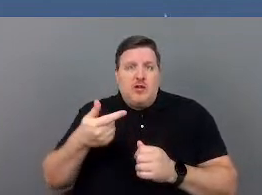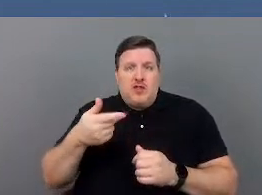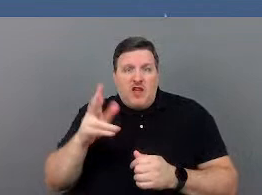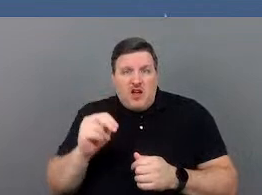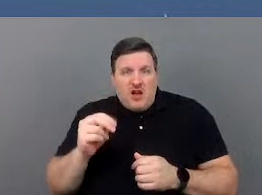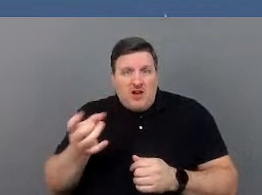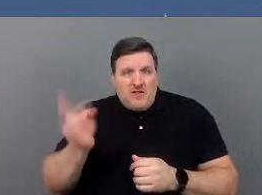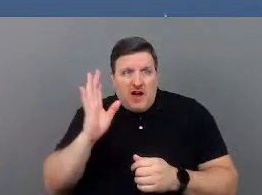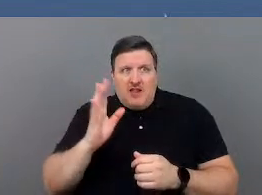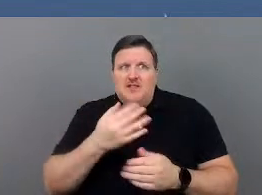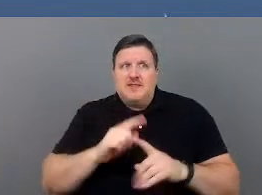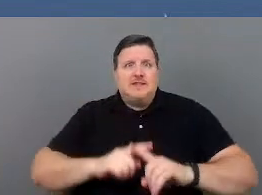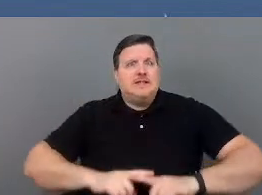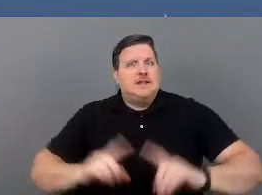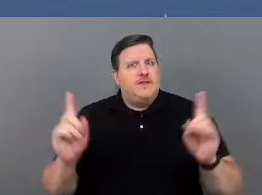SO I DEFINITELY THINK WE NEED A MULTIPRONGED APPROACH